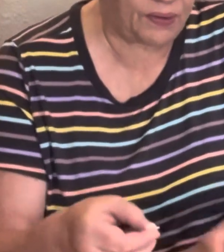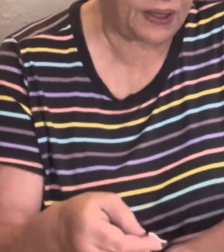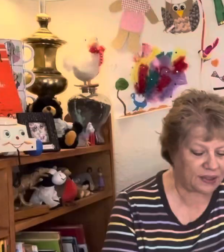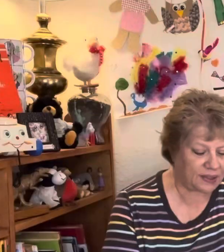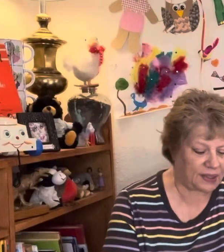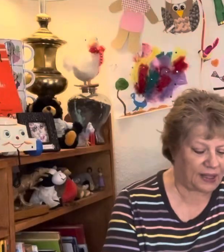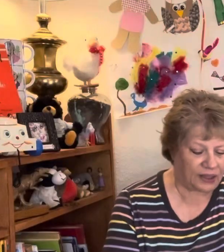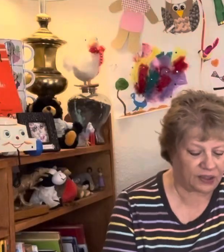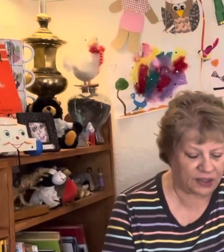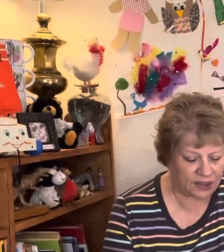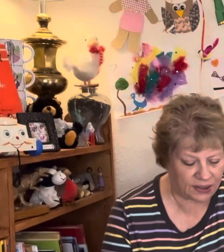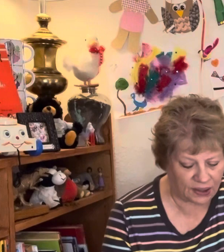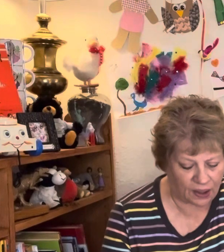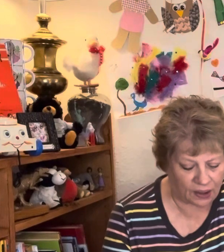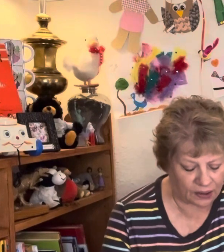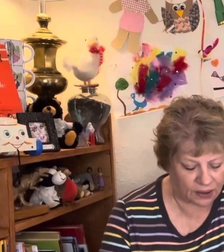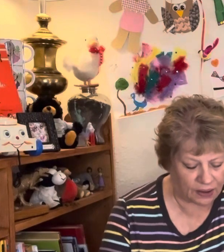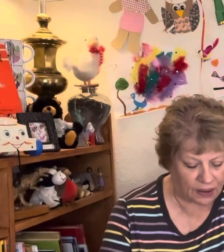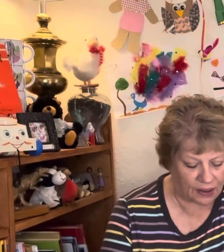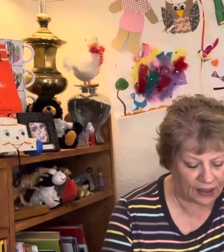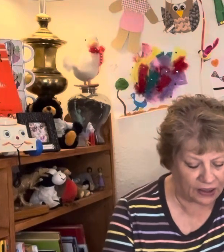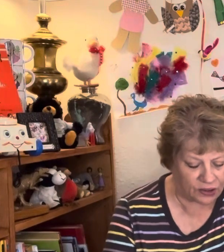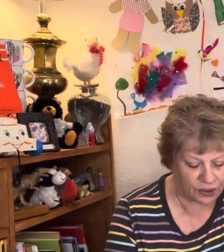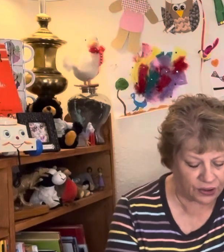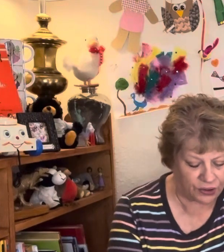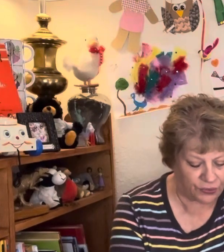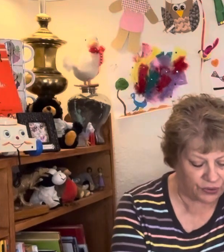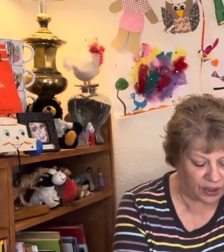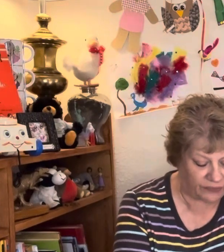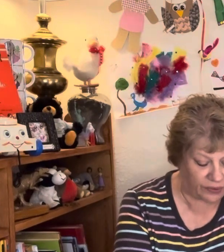This is not an electric screwdriver.